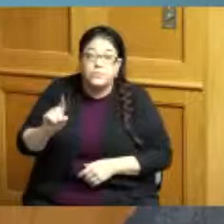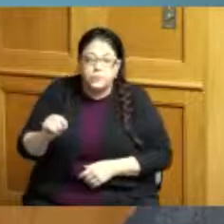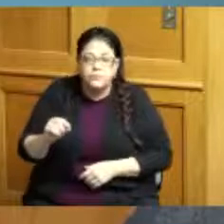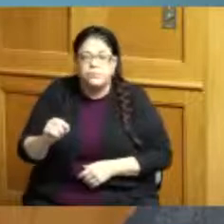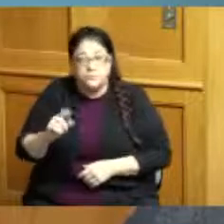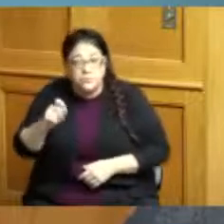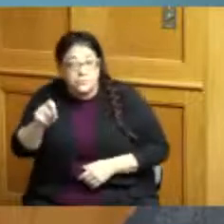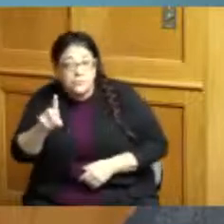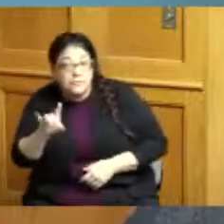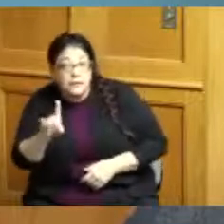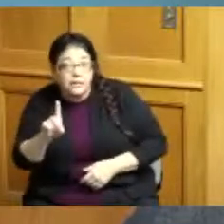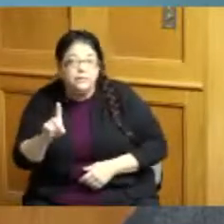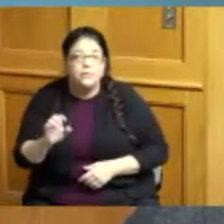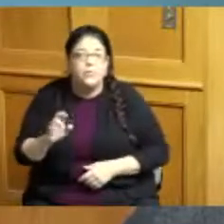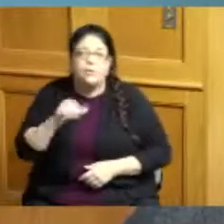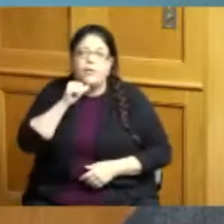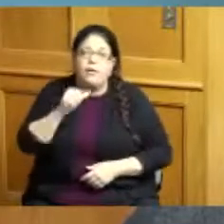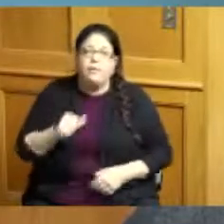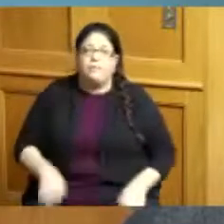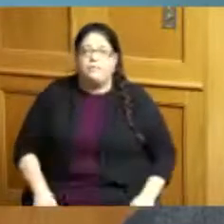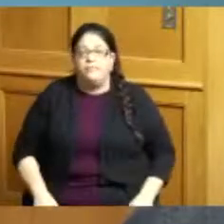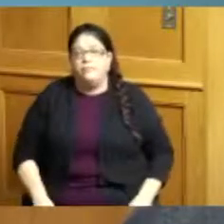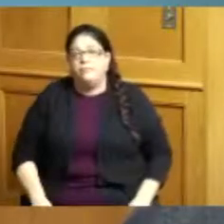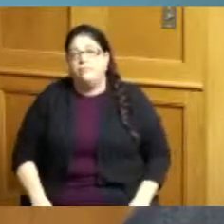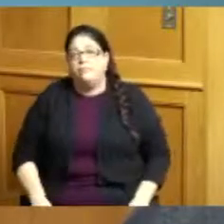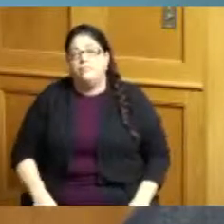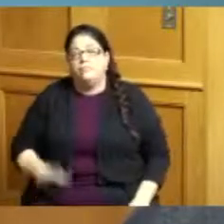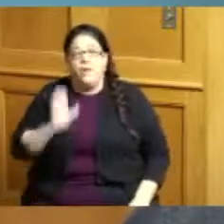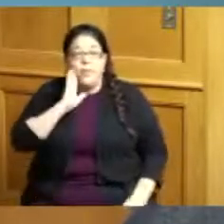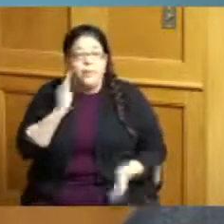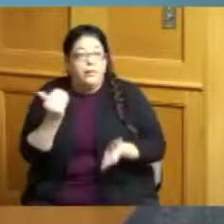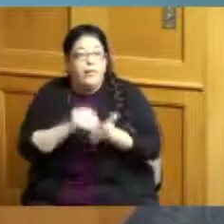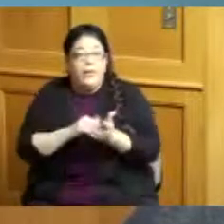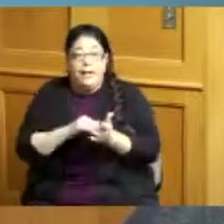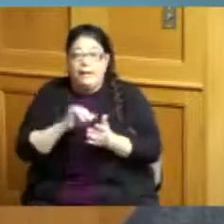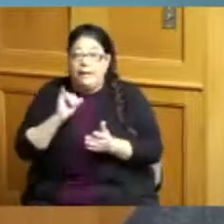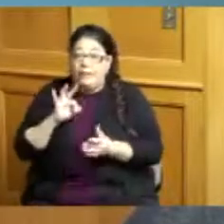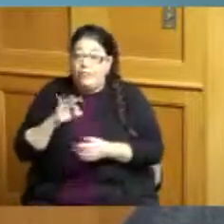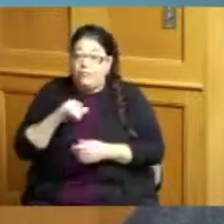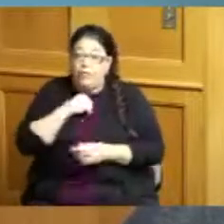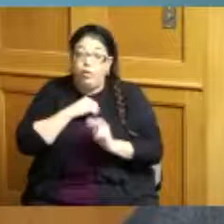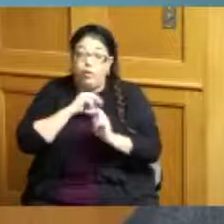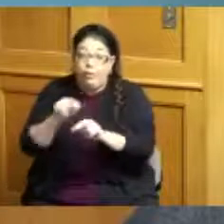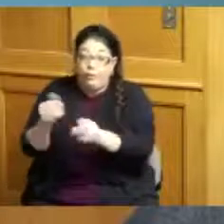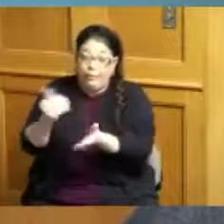this time but also we'll be looking again and if it doesn't meet then we have to revisit it